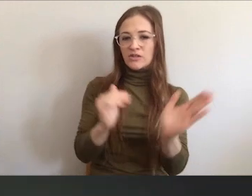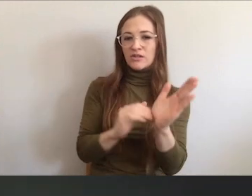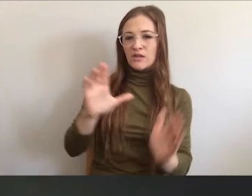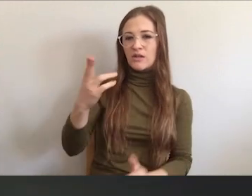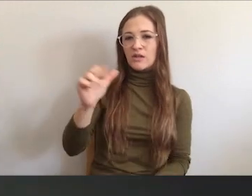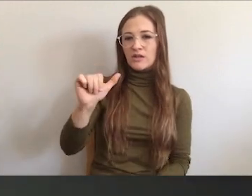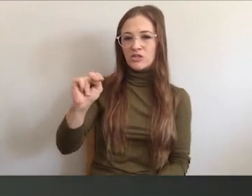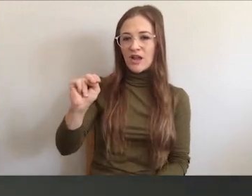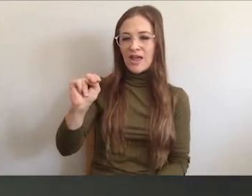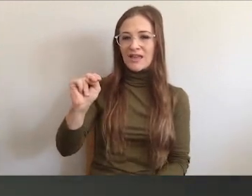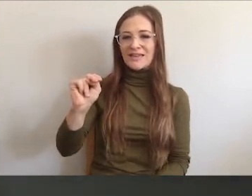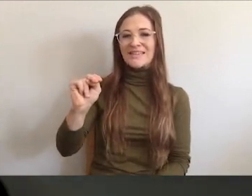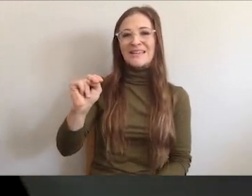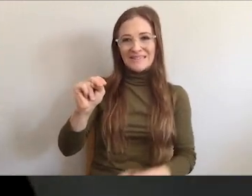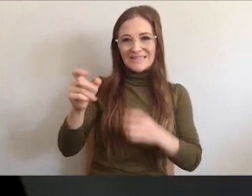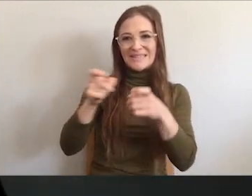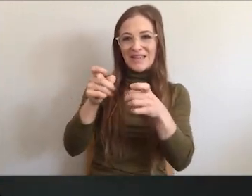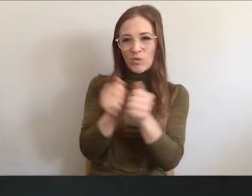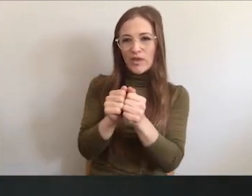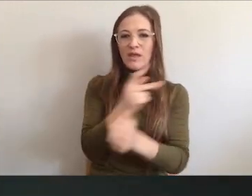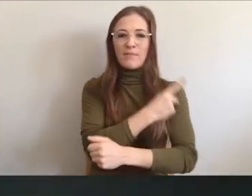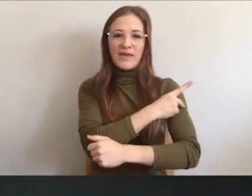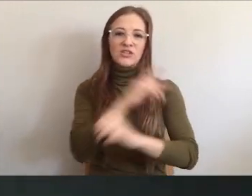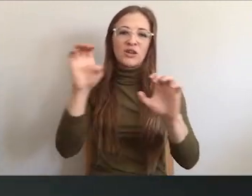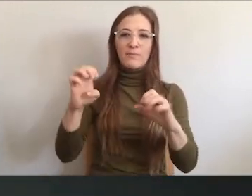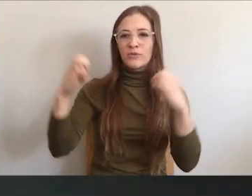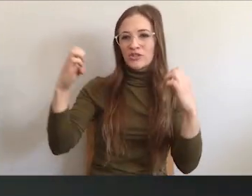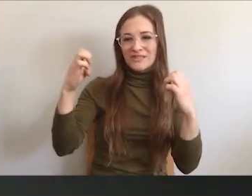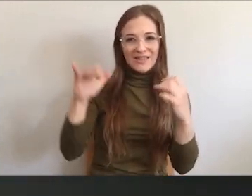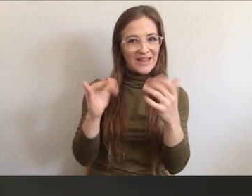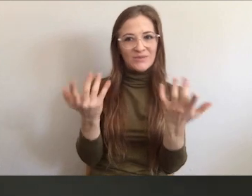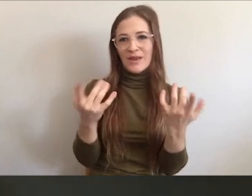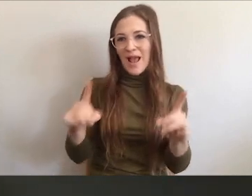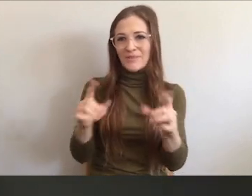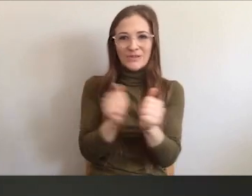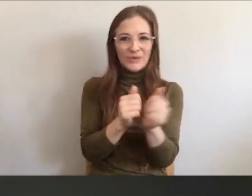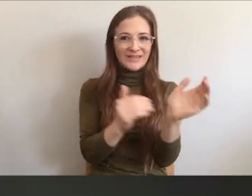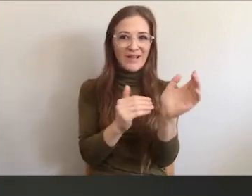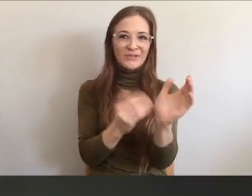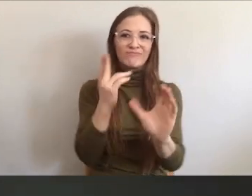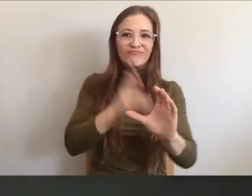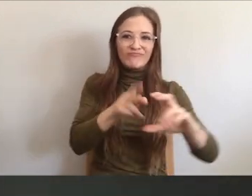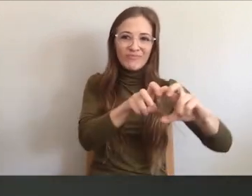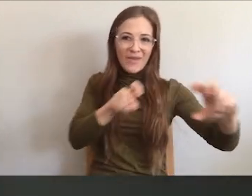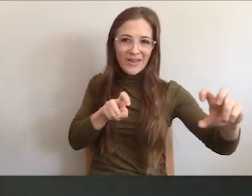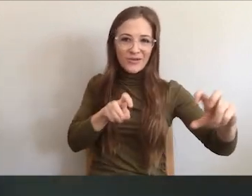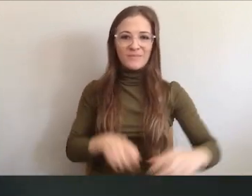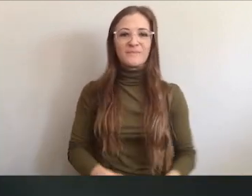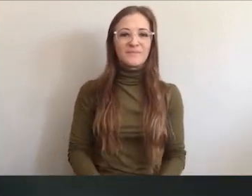speakers Dr. Chan is in the middle of a patient emergency. Sometimes that is the way it is when you have doctors speak on a